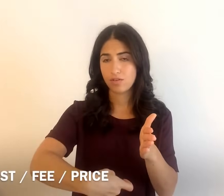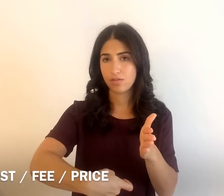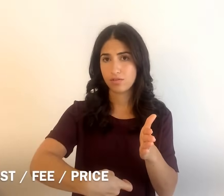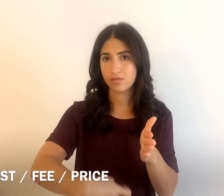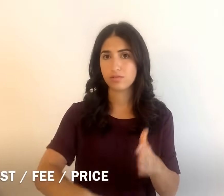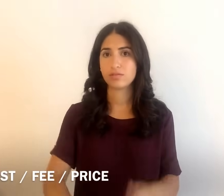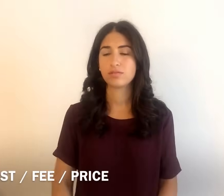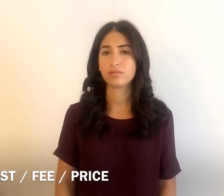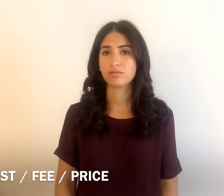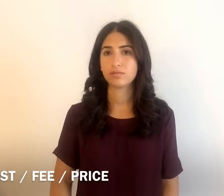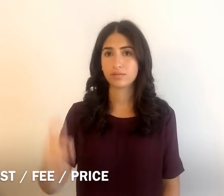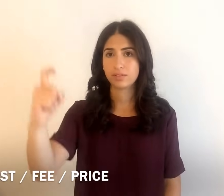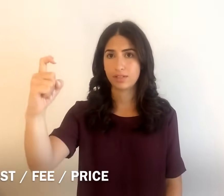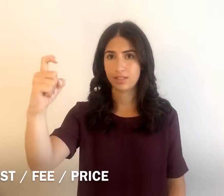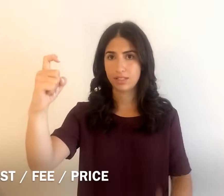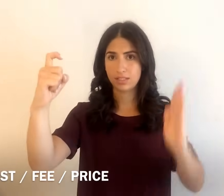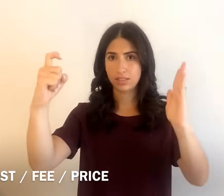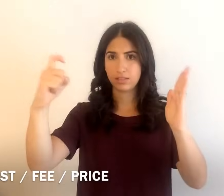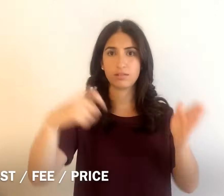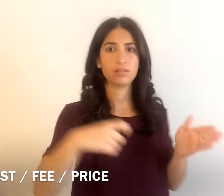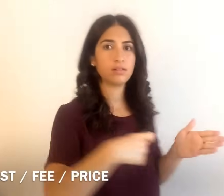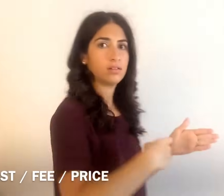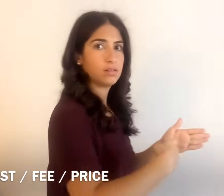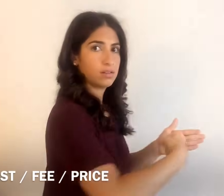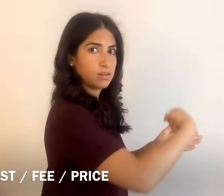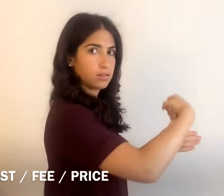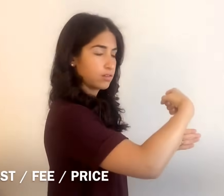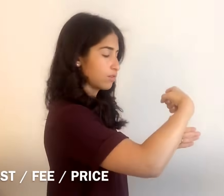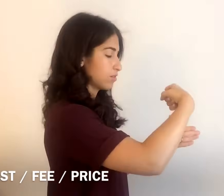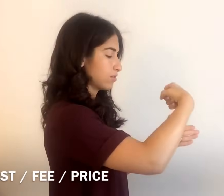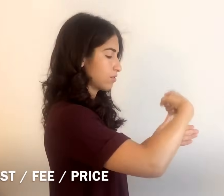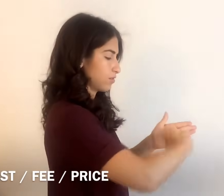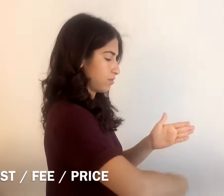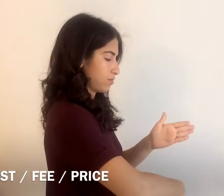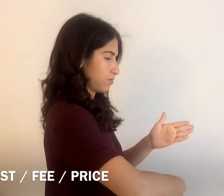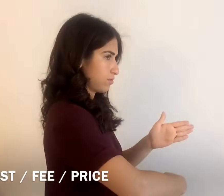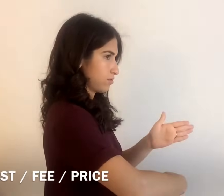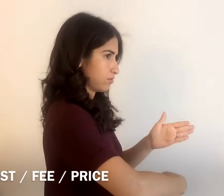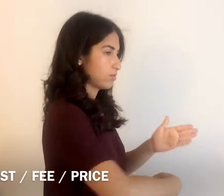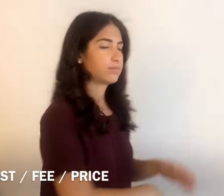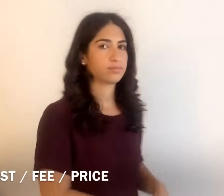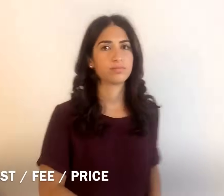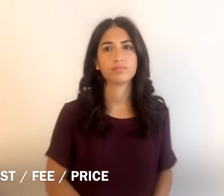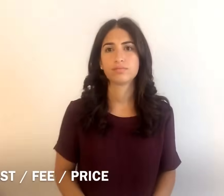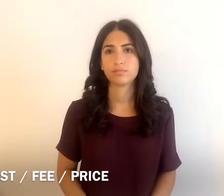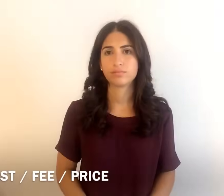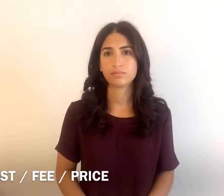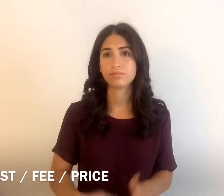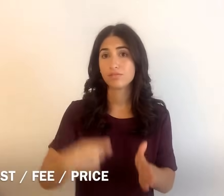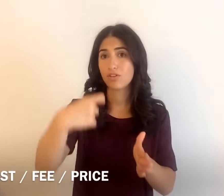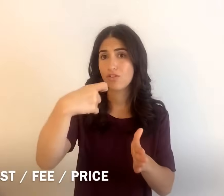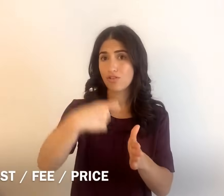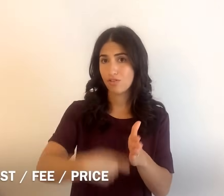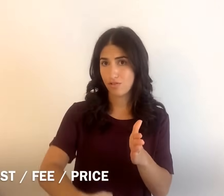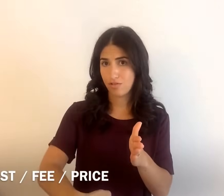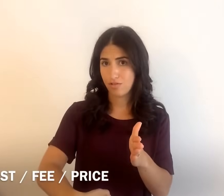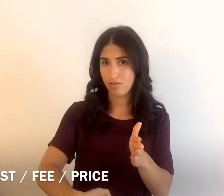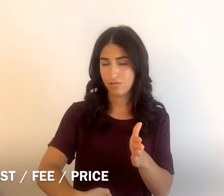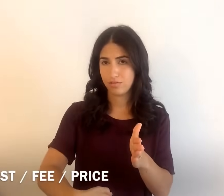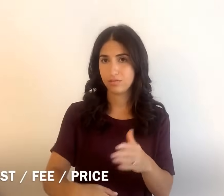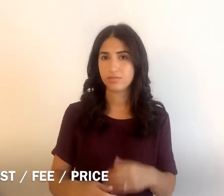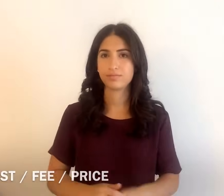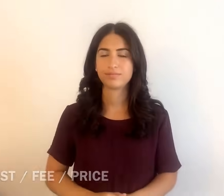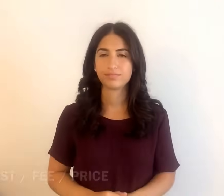PRICE or COST is an x handshape going down the opposite palm: PRICE or COST